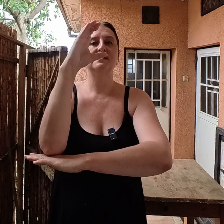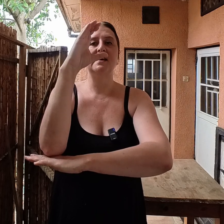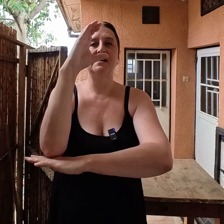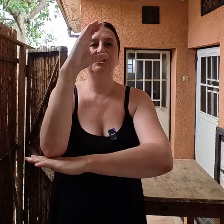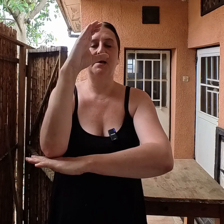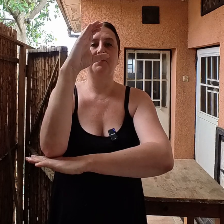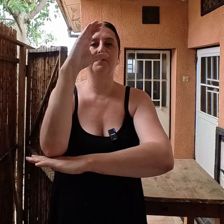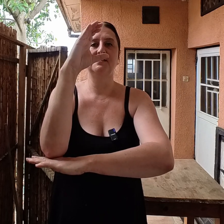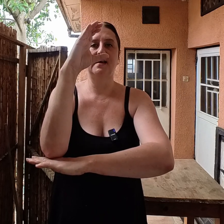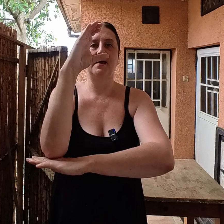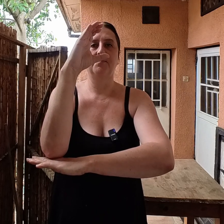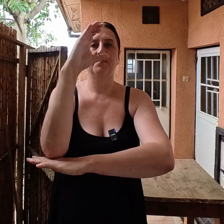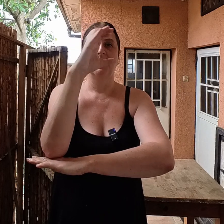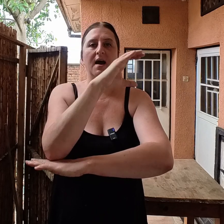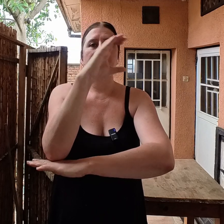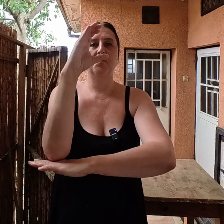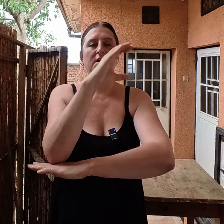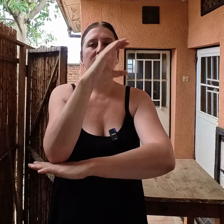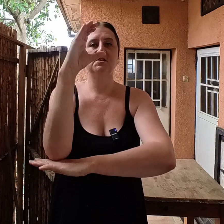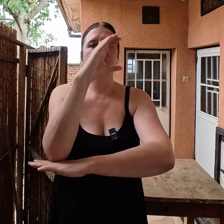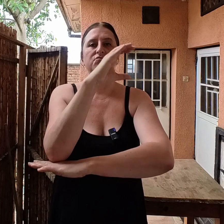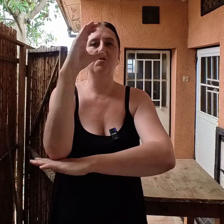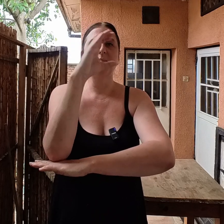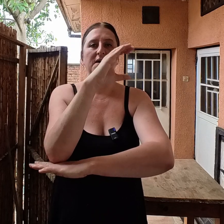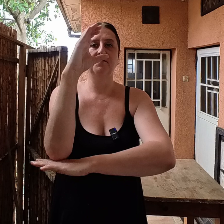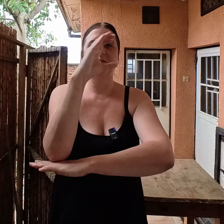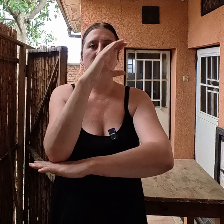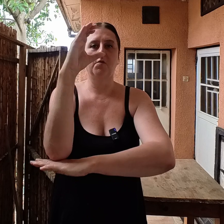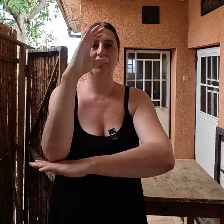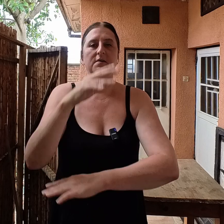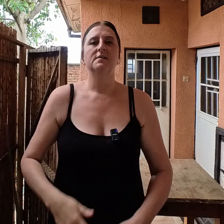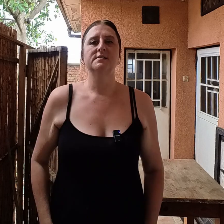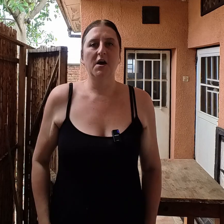C handshape, a full C. And then we're going to just rock it back and forth.